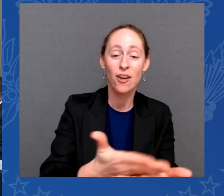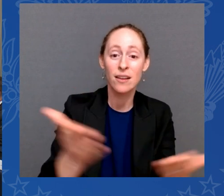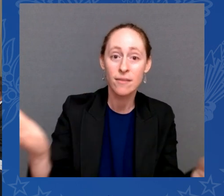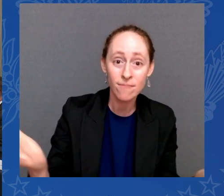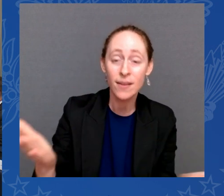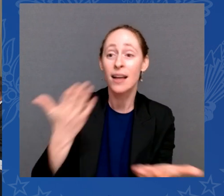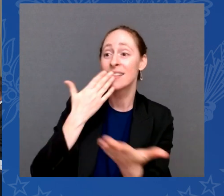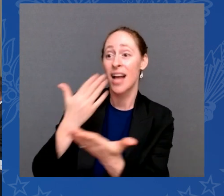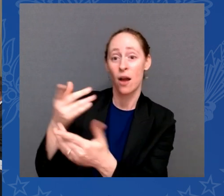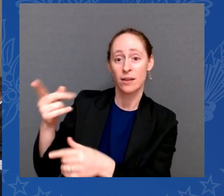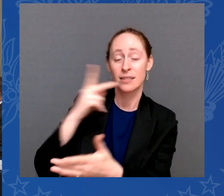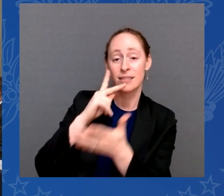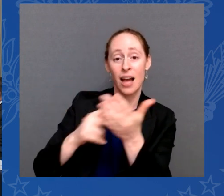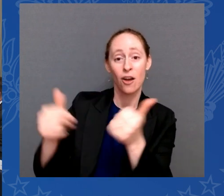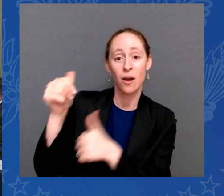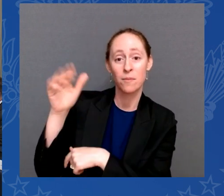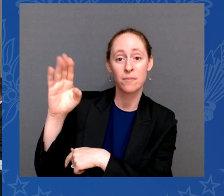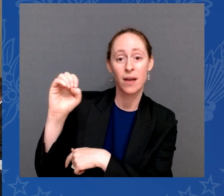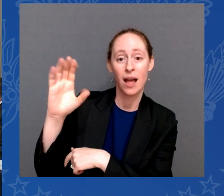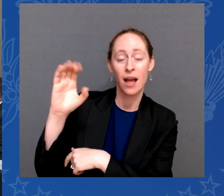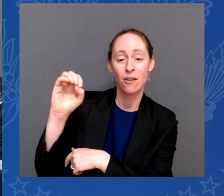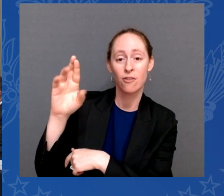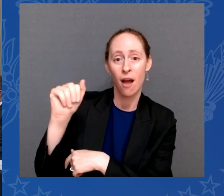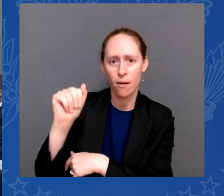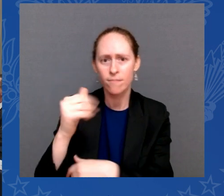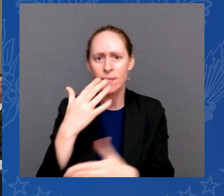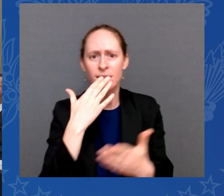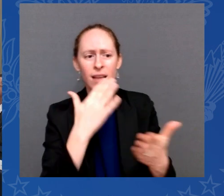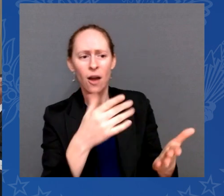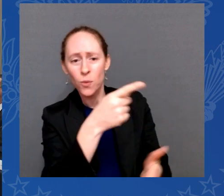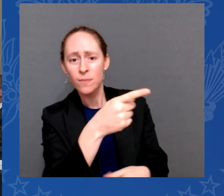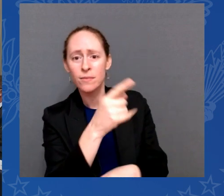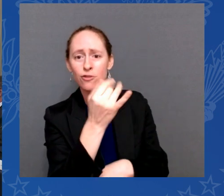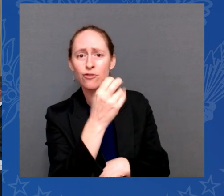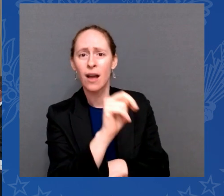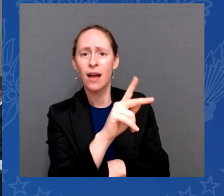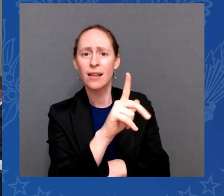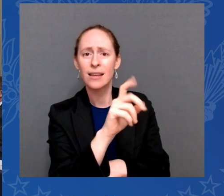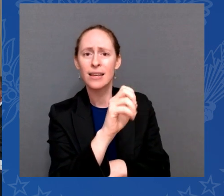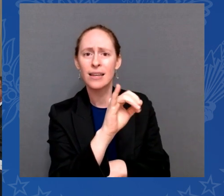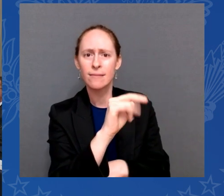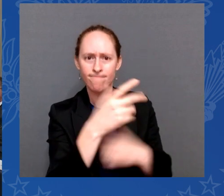for co-chairing this task force, and Attorney General Garland, Homeland Security Secretary Mayorkas,